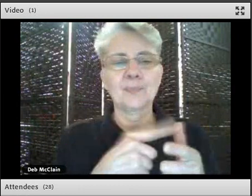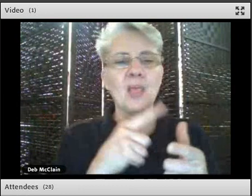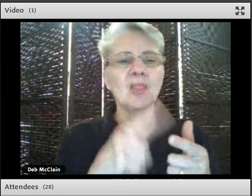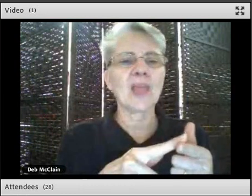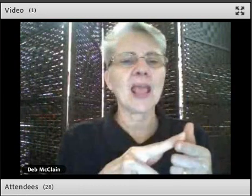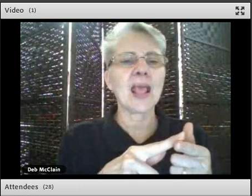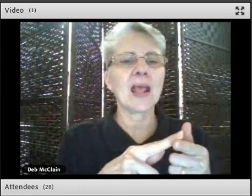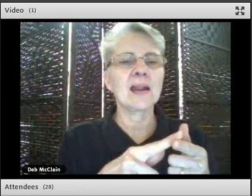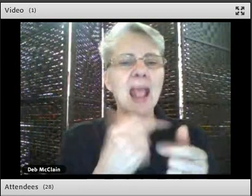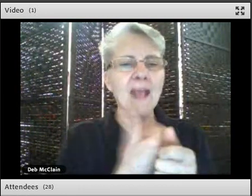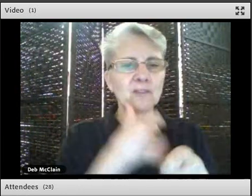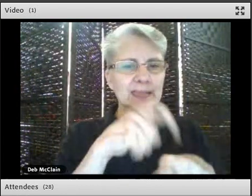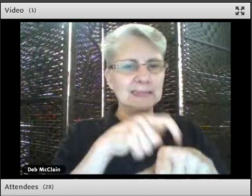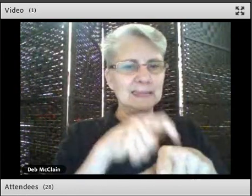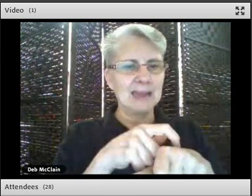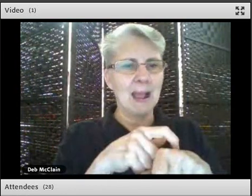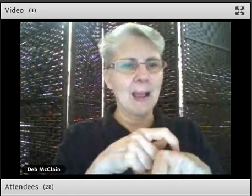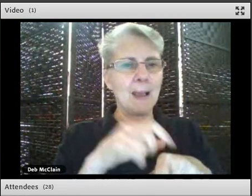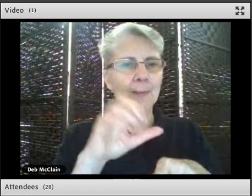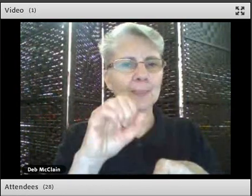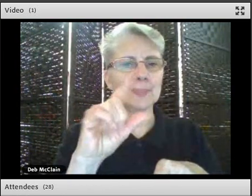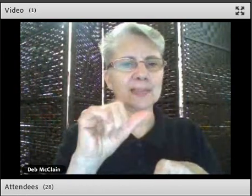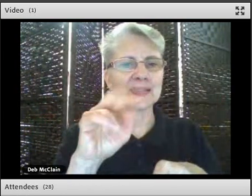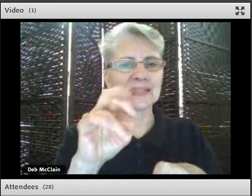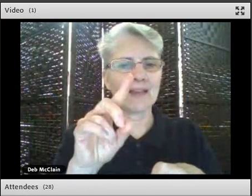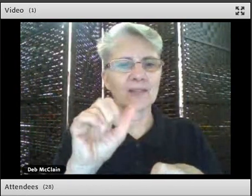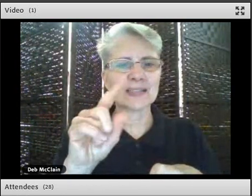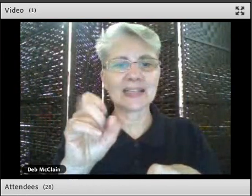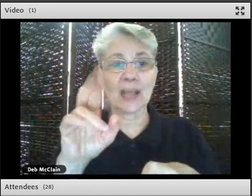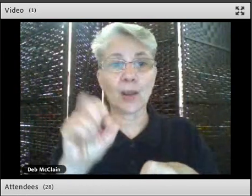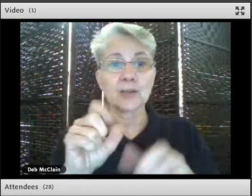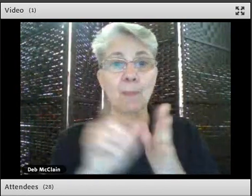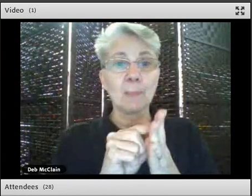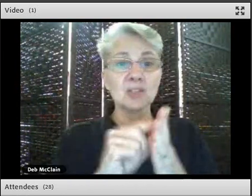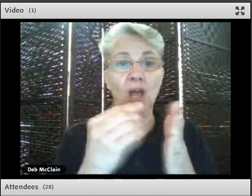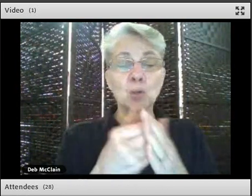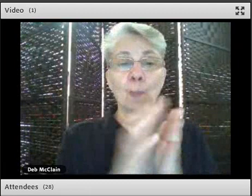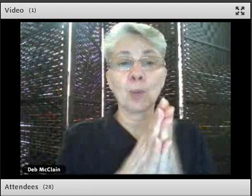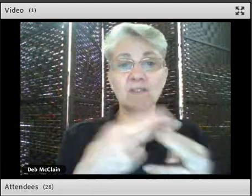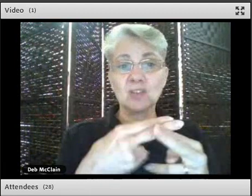the LC will add this 240 with a conventional collective title,